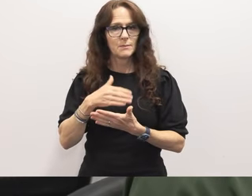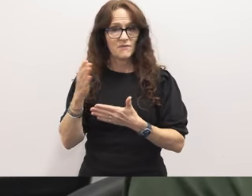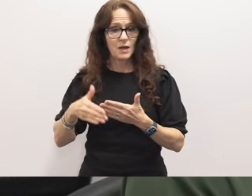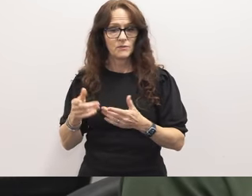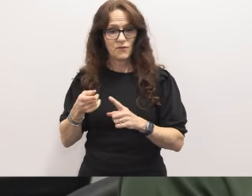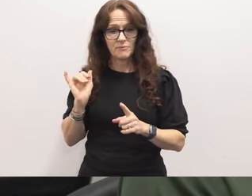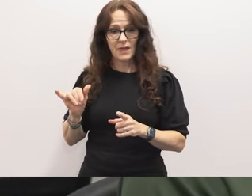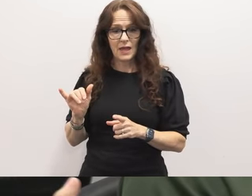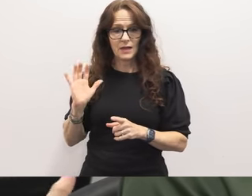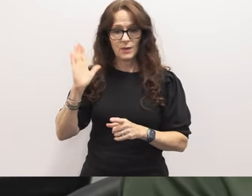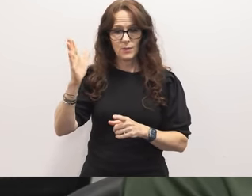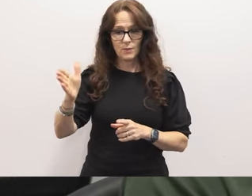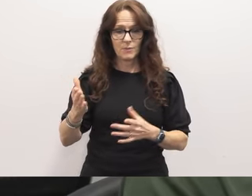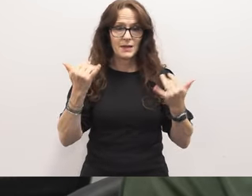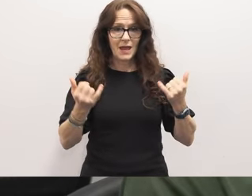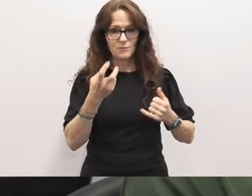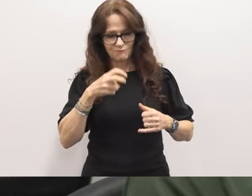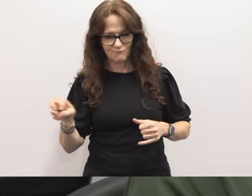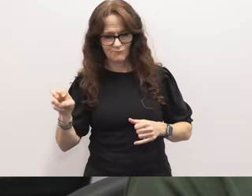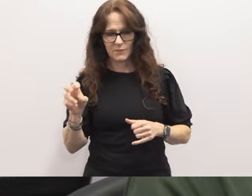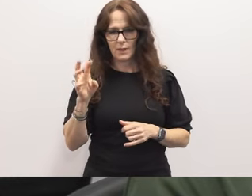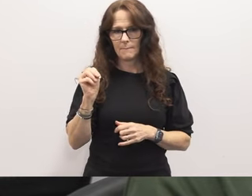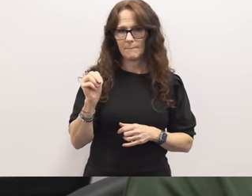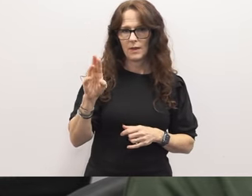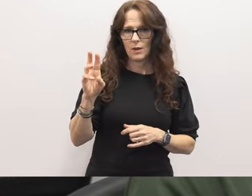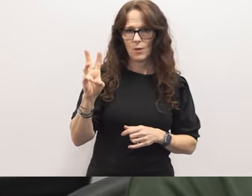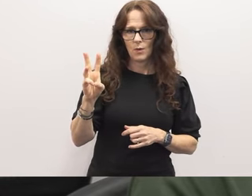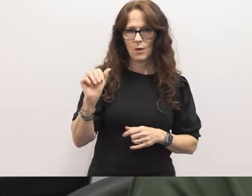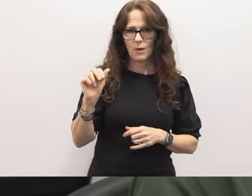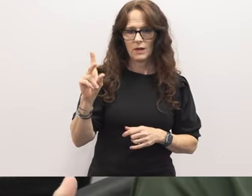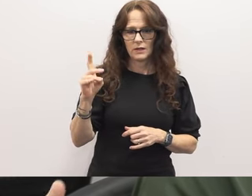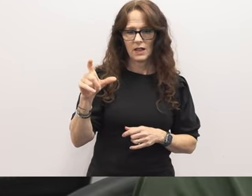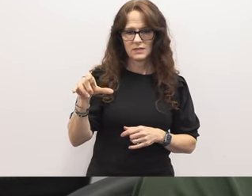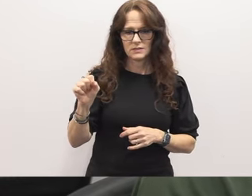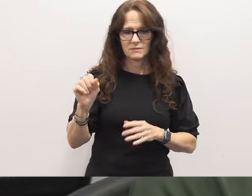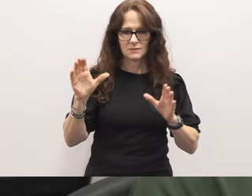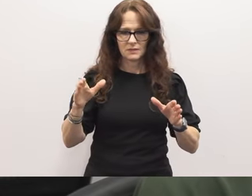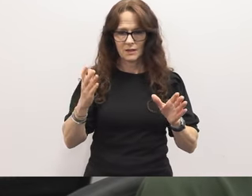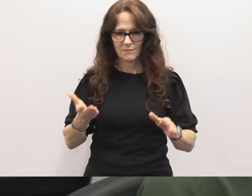So at this point, I'm gonna hand it off to Mr. Waddles, who's just awesome, I can't say enough.